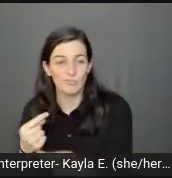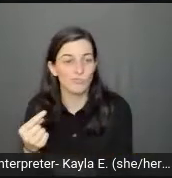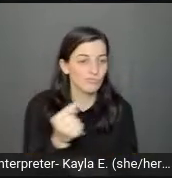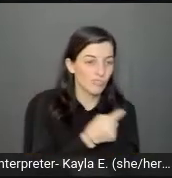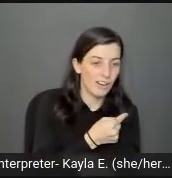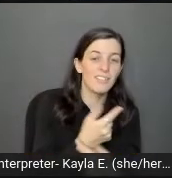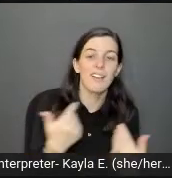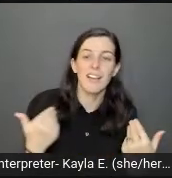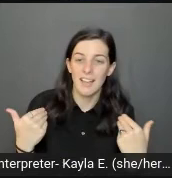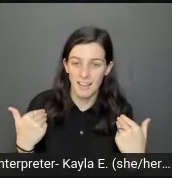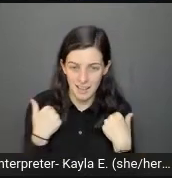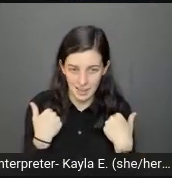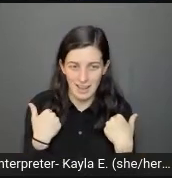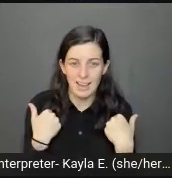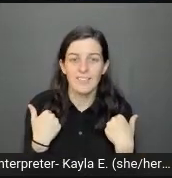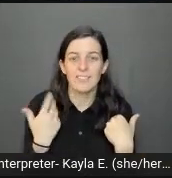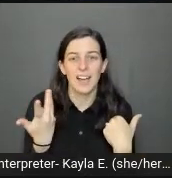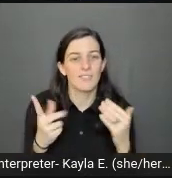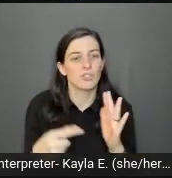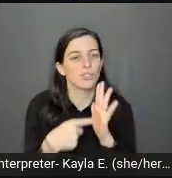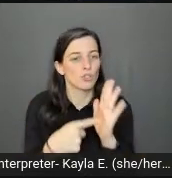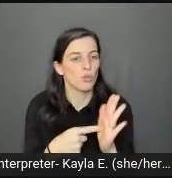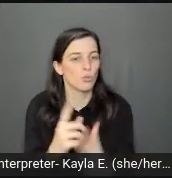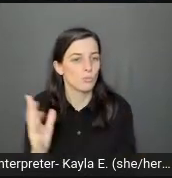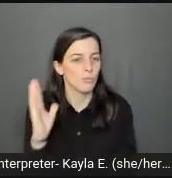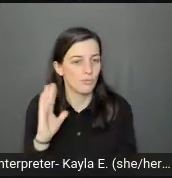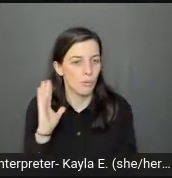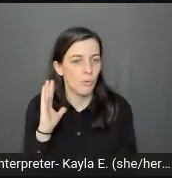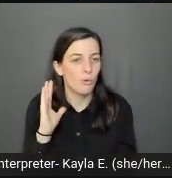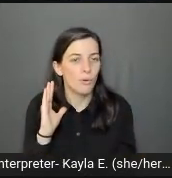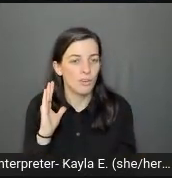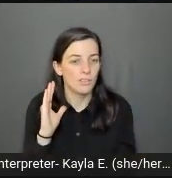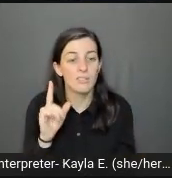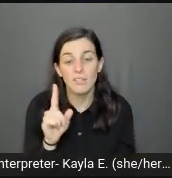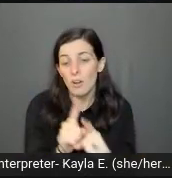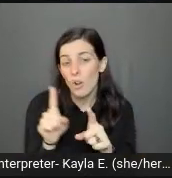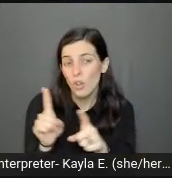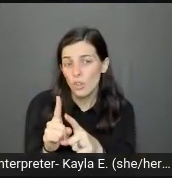as the other one I showed you before did have, and also I can press the escape key.